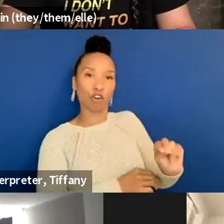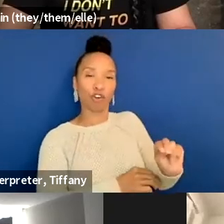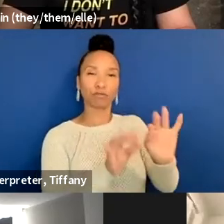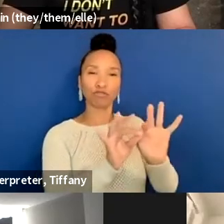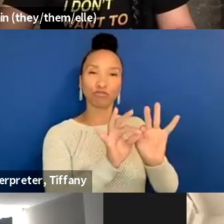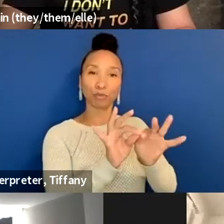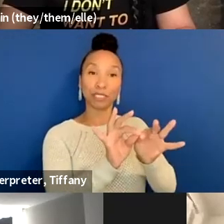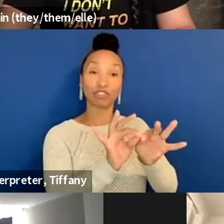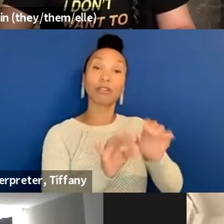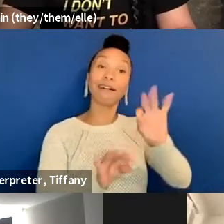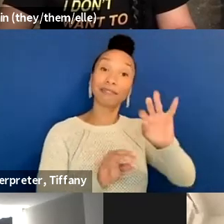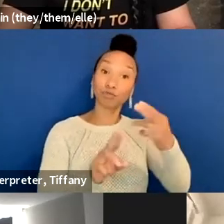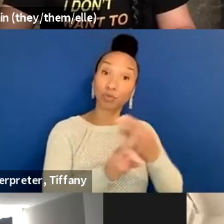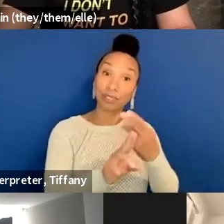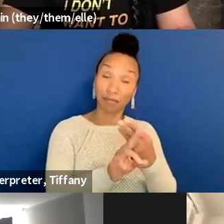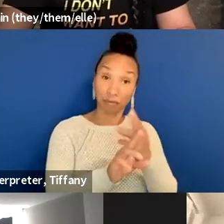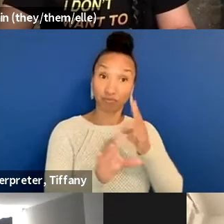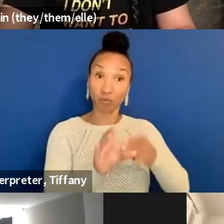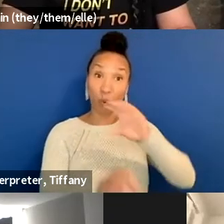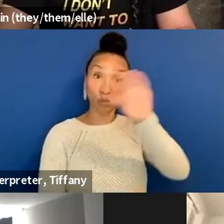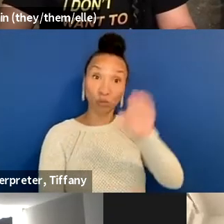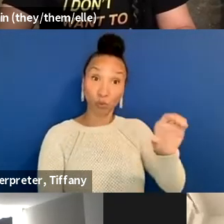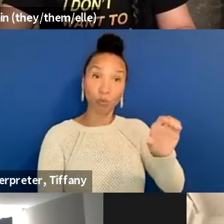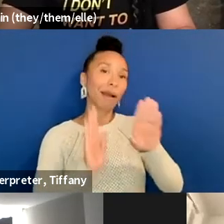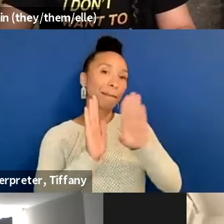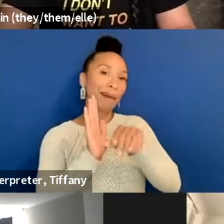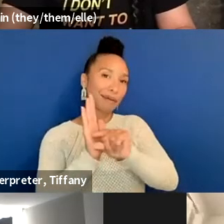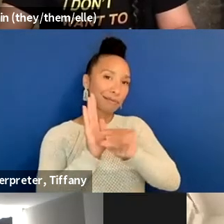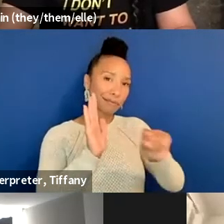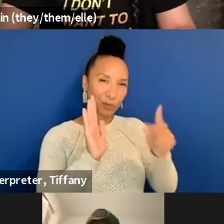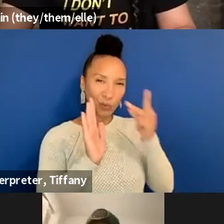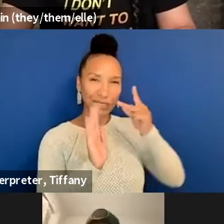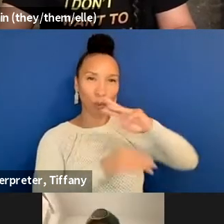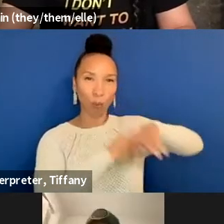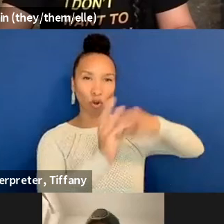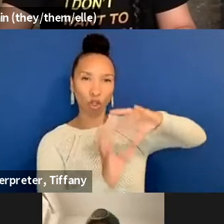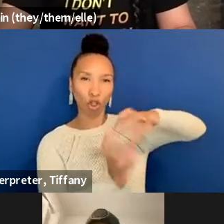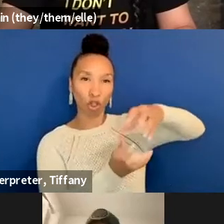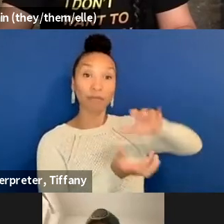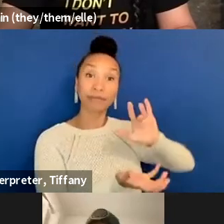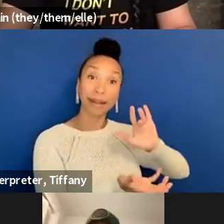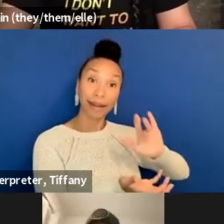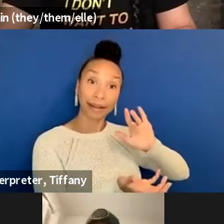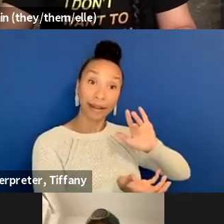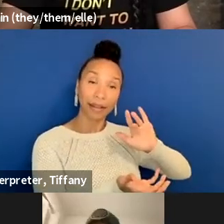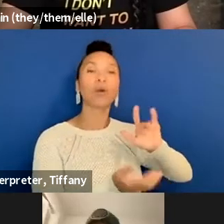Interpreter Sayuri Gomez: You will see three dots at the bottom of your screen, where it says more choose language interpretation and select your preferred language.